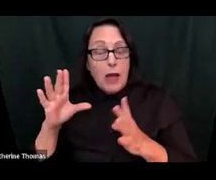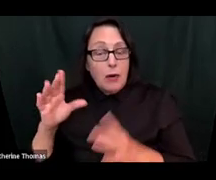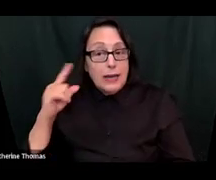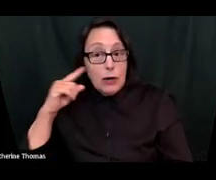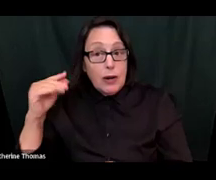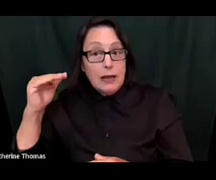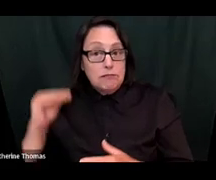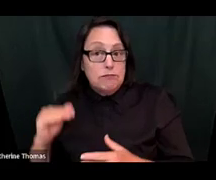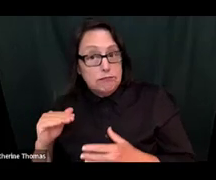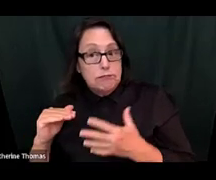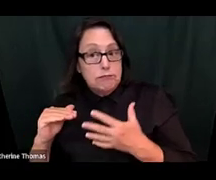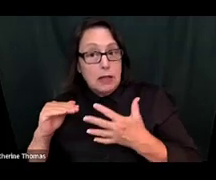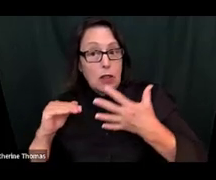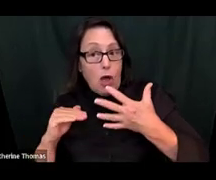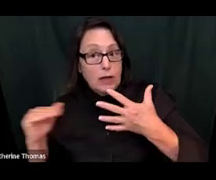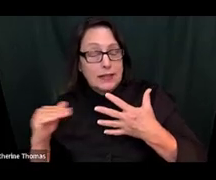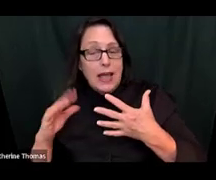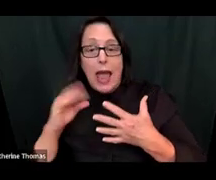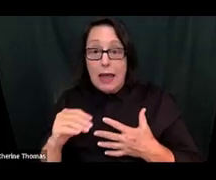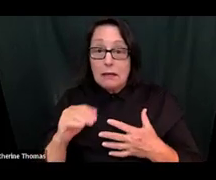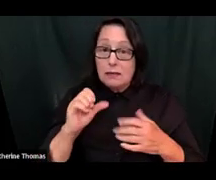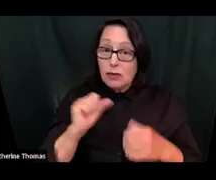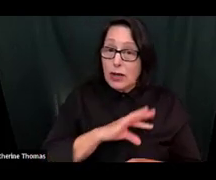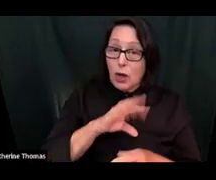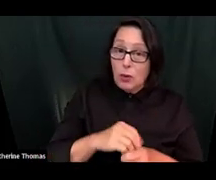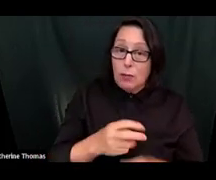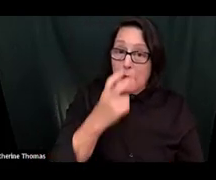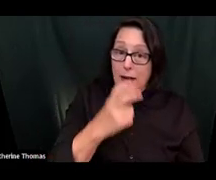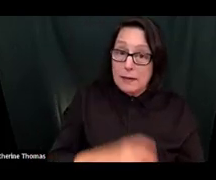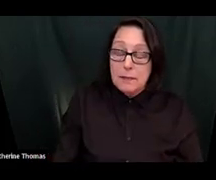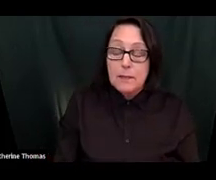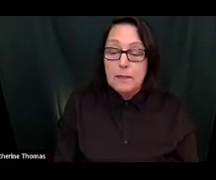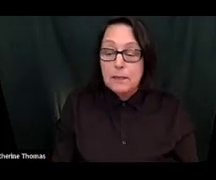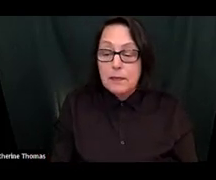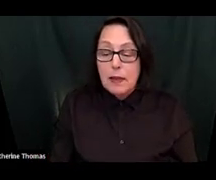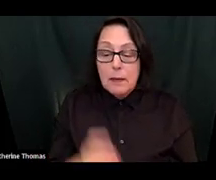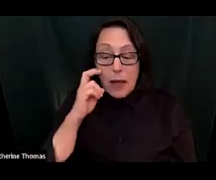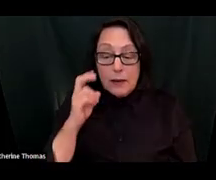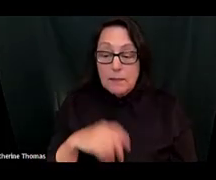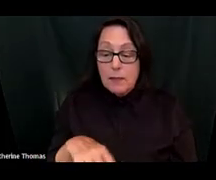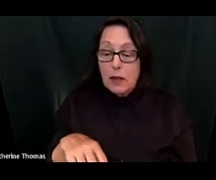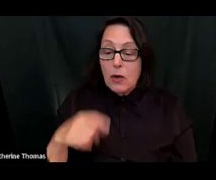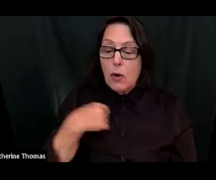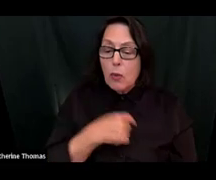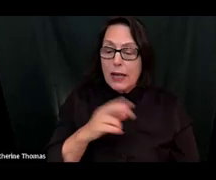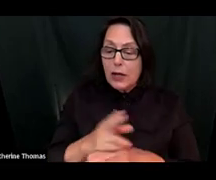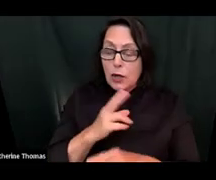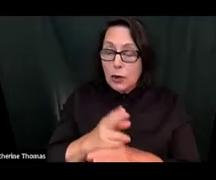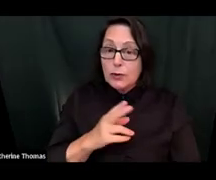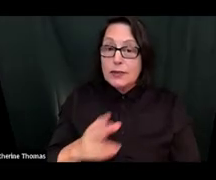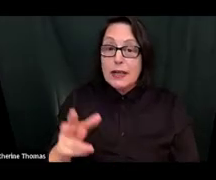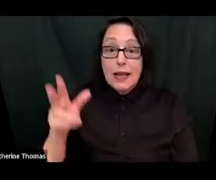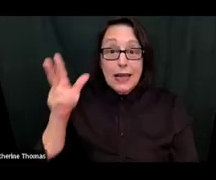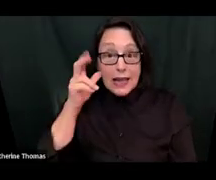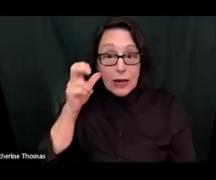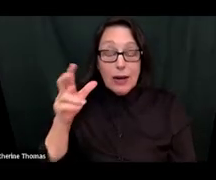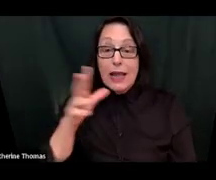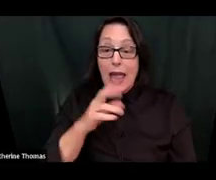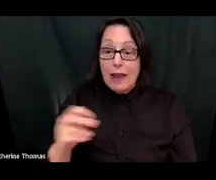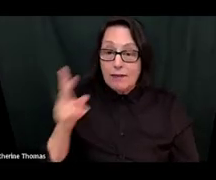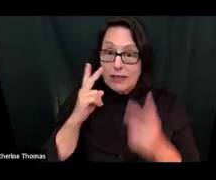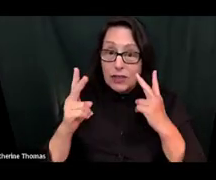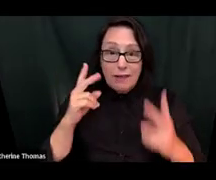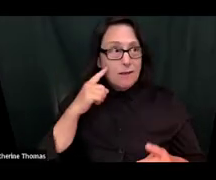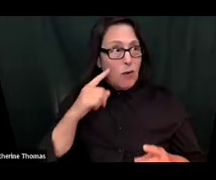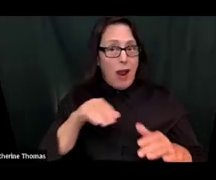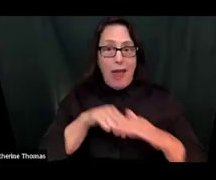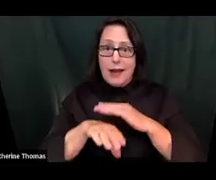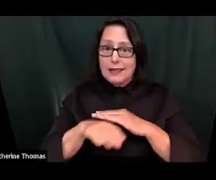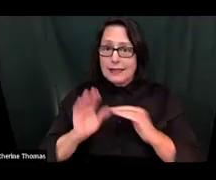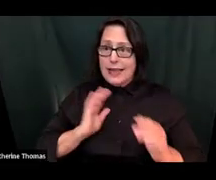loss and blindness we use hearing and vision to have access to our environment.